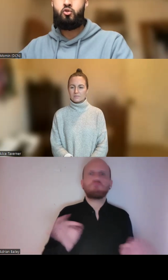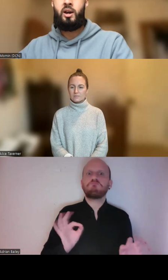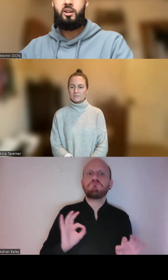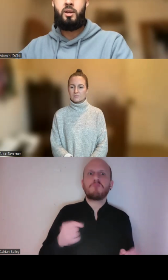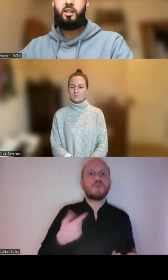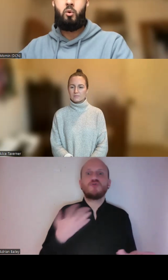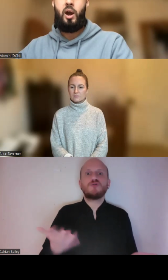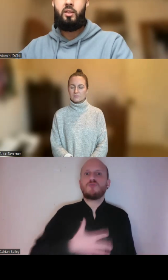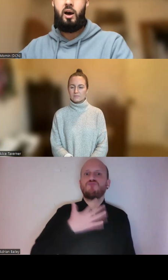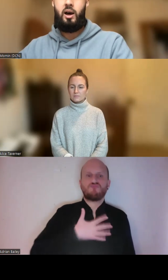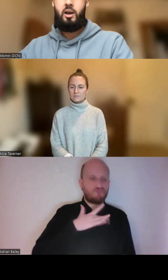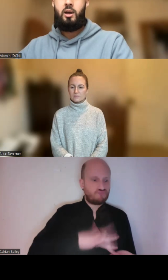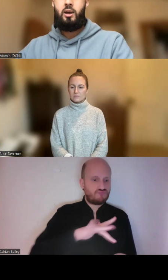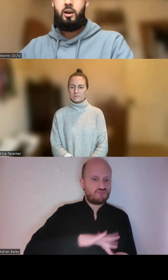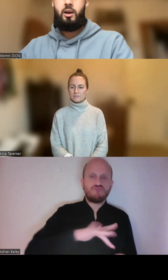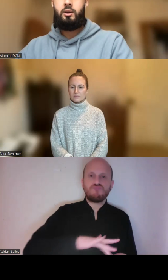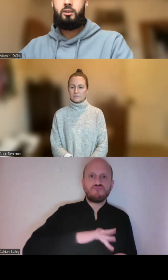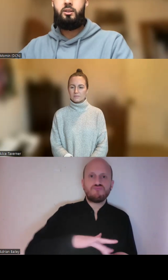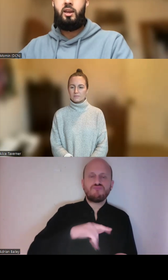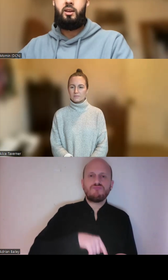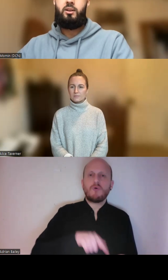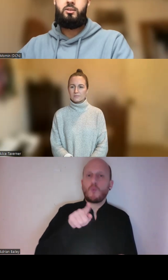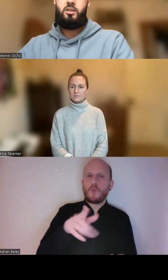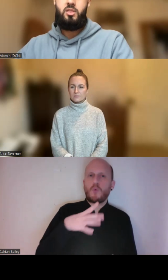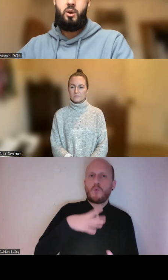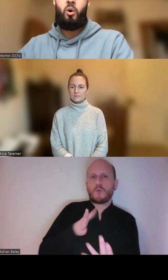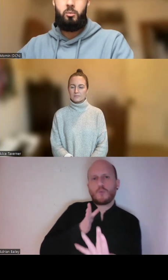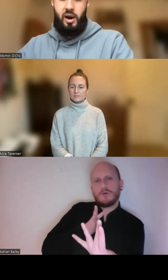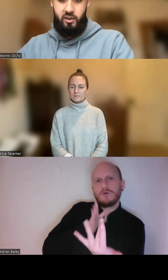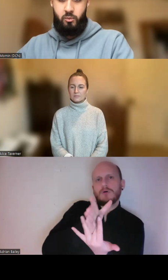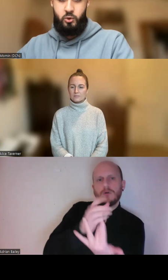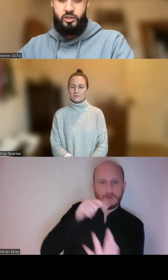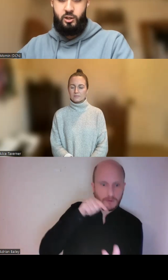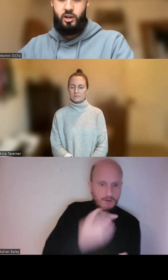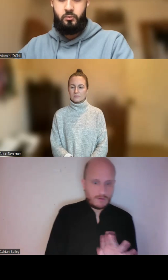you're trying to make them aware that they want to be buying from you essentially.